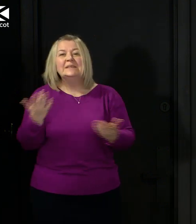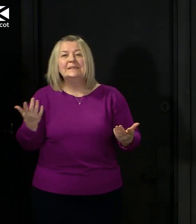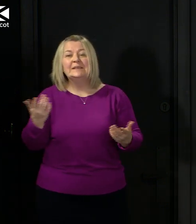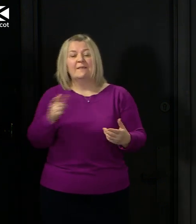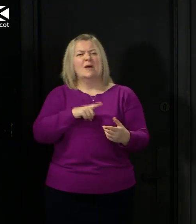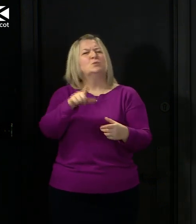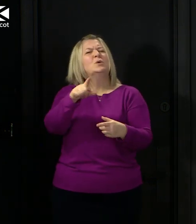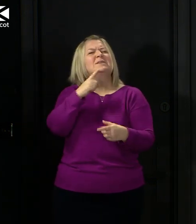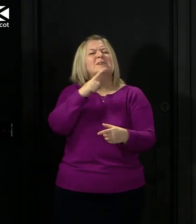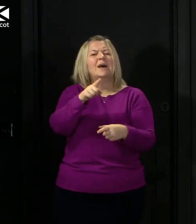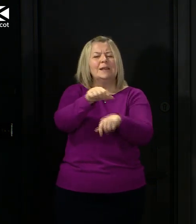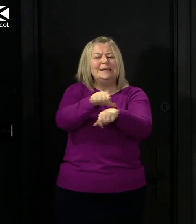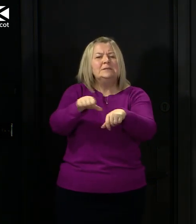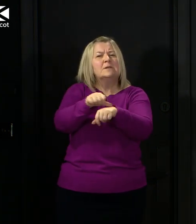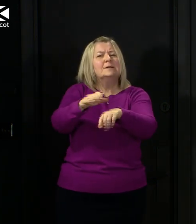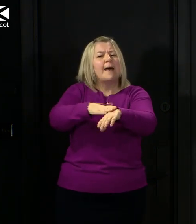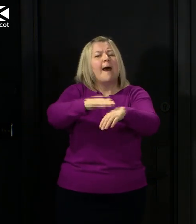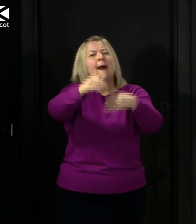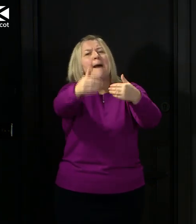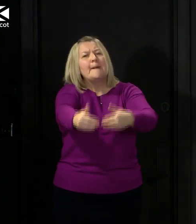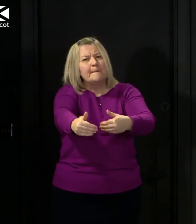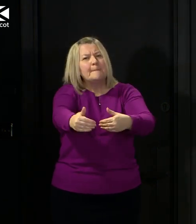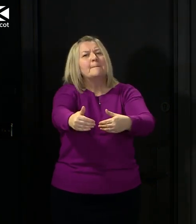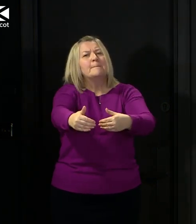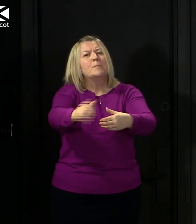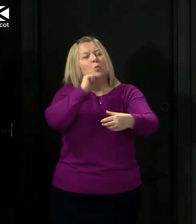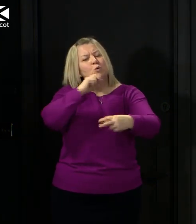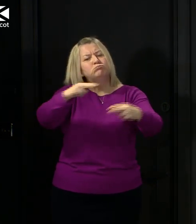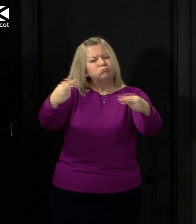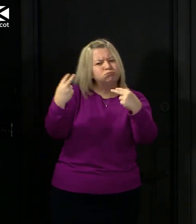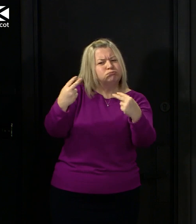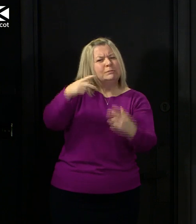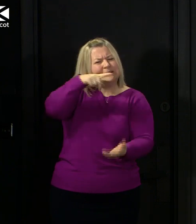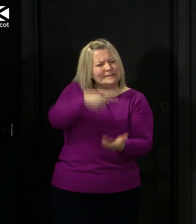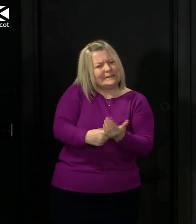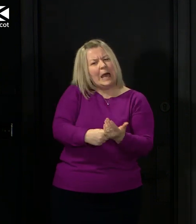was decided on when we announced the lockdown measures a couple of weeks ago, so these are